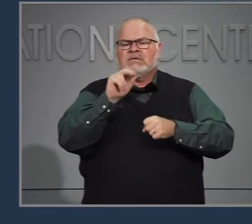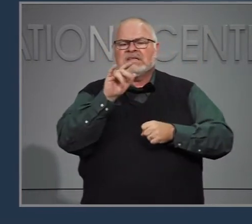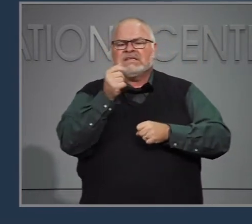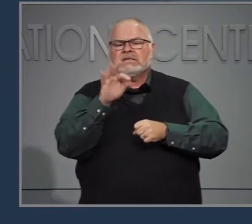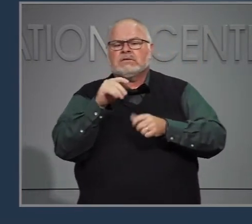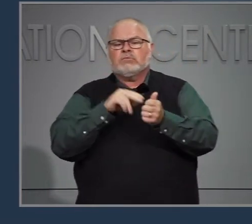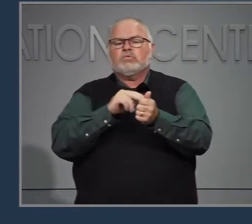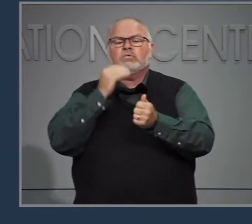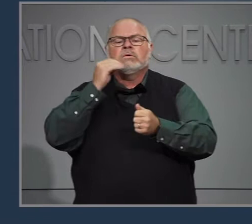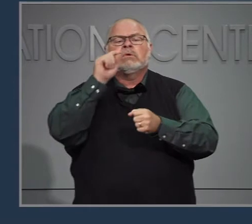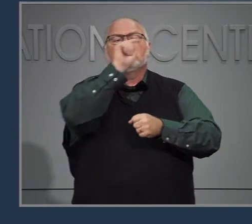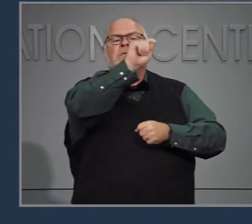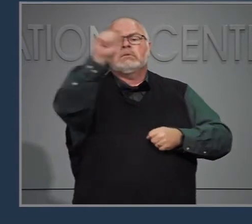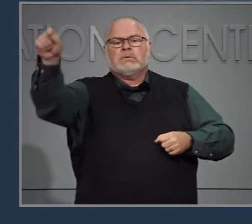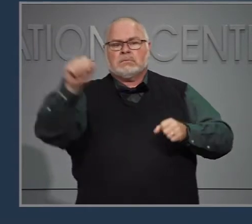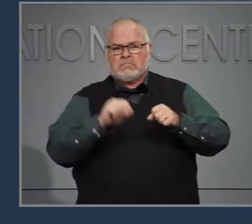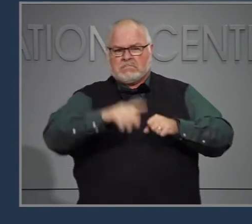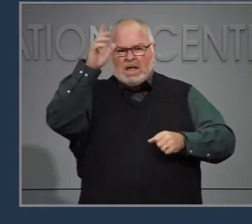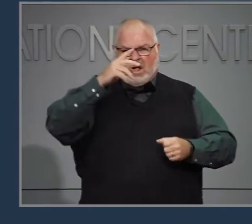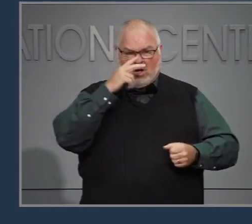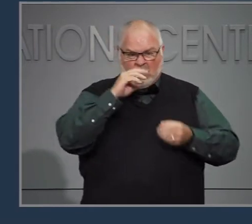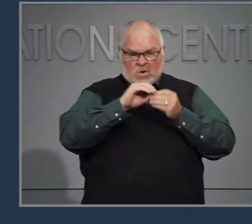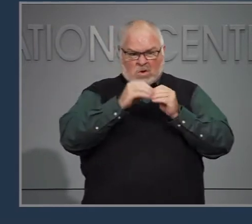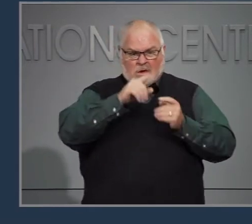AND WE WANT TO SEE THOSE NUMBERS BE AS LOW AS POSSIBLE.